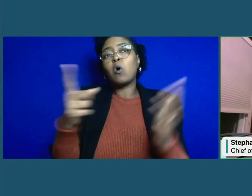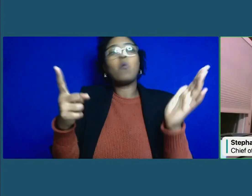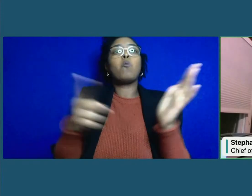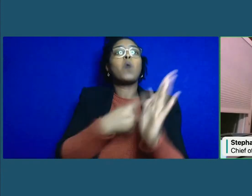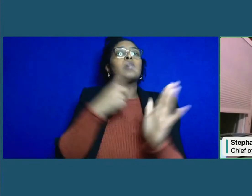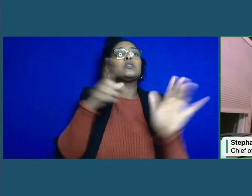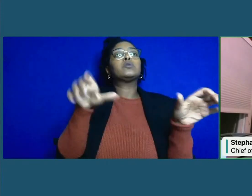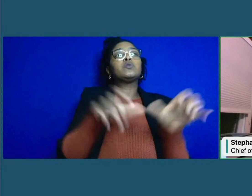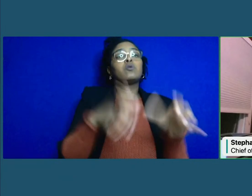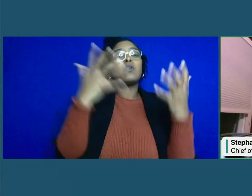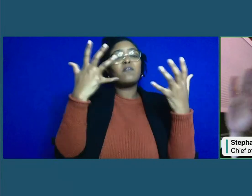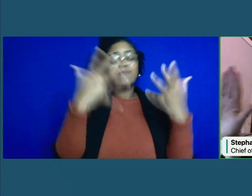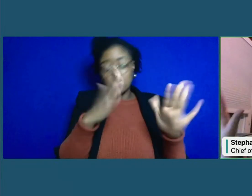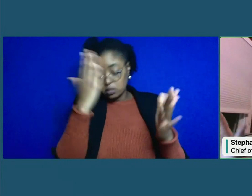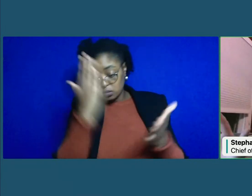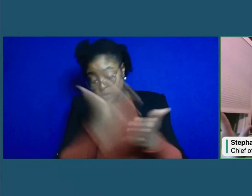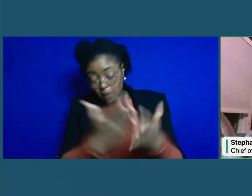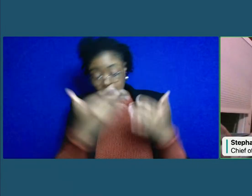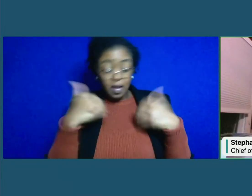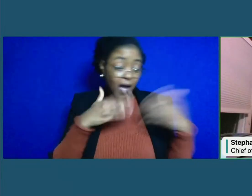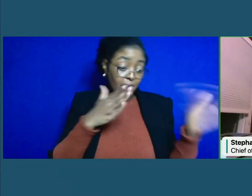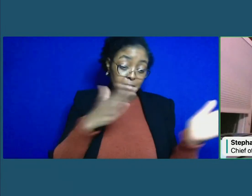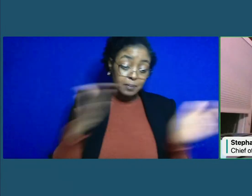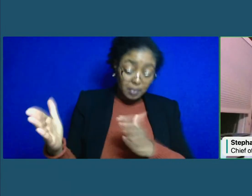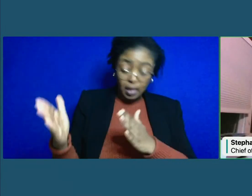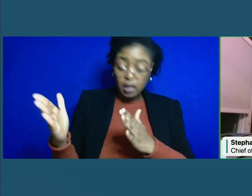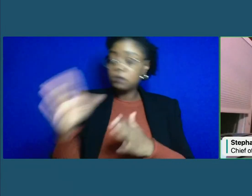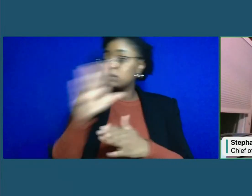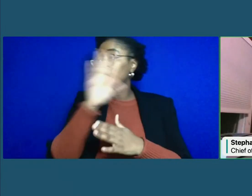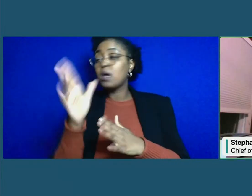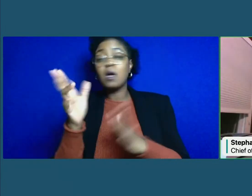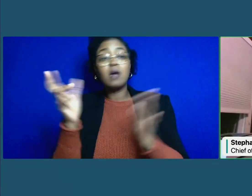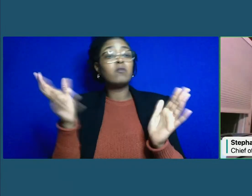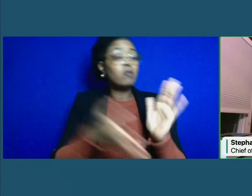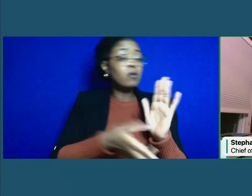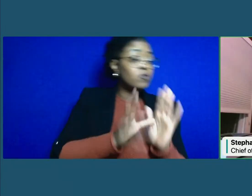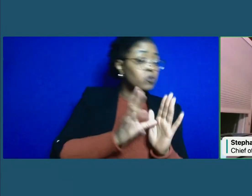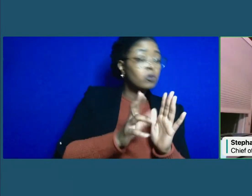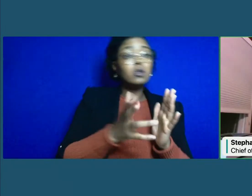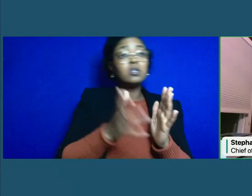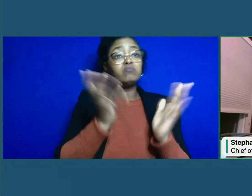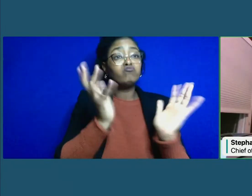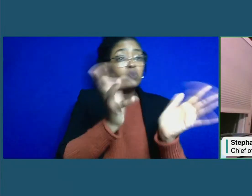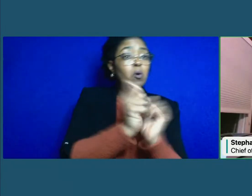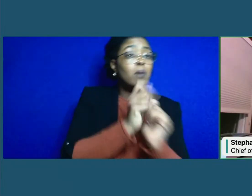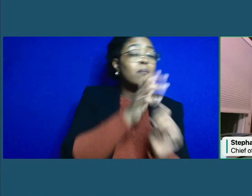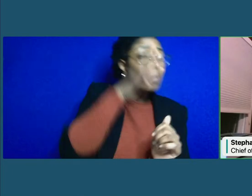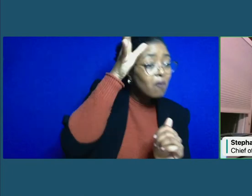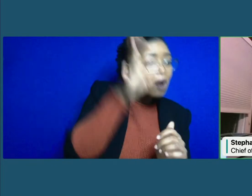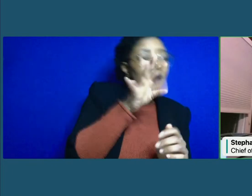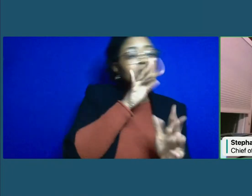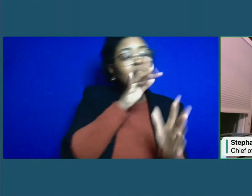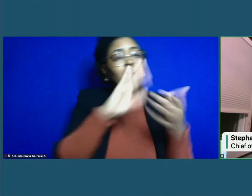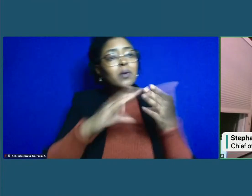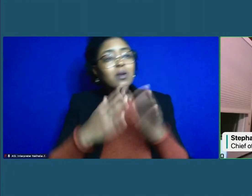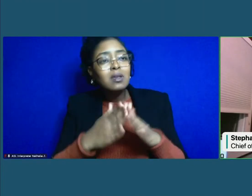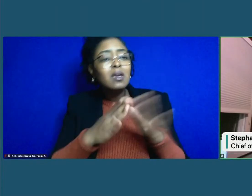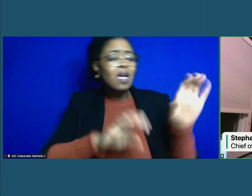continuous and ongoing. It's not going to be a one and done Shop of Stop. have a plan, and